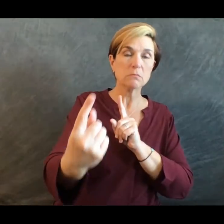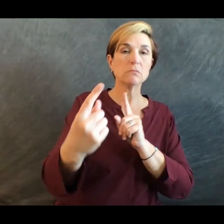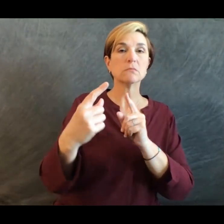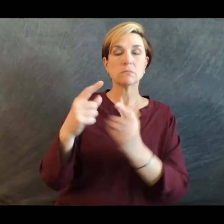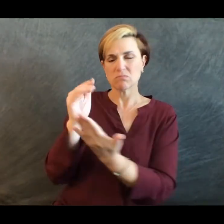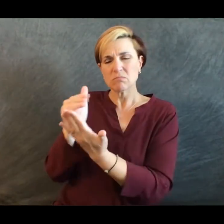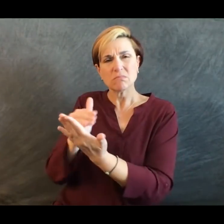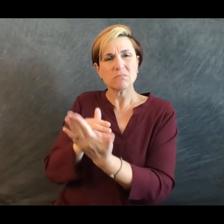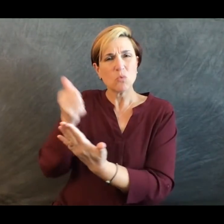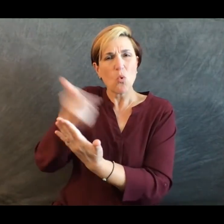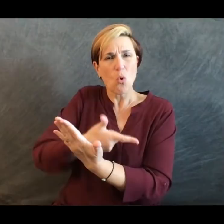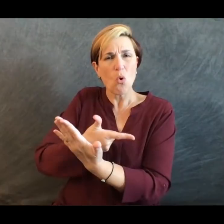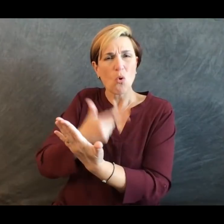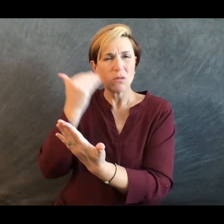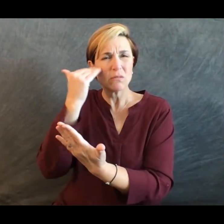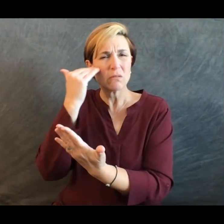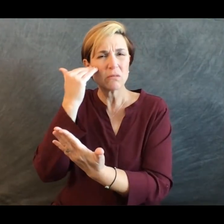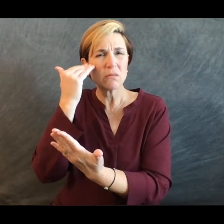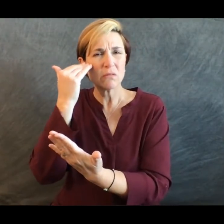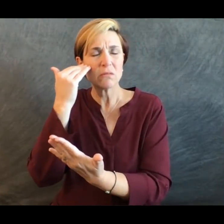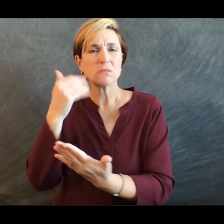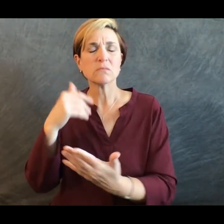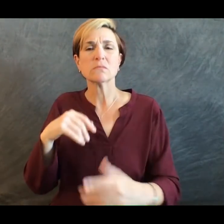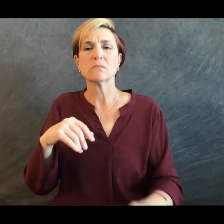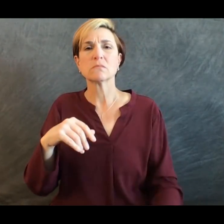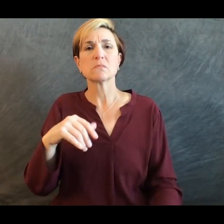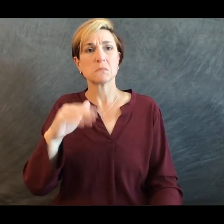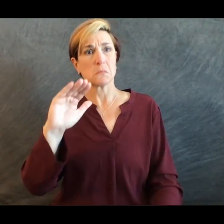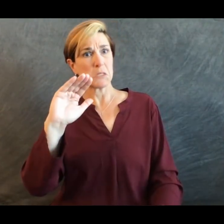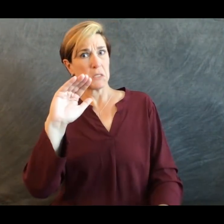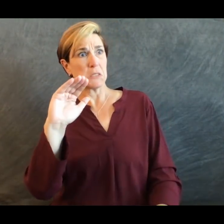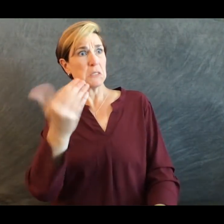I think I can say 90 percent maybe even more than that were able to do it